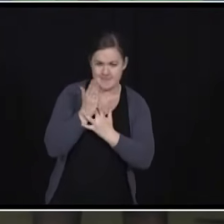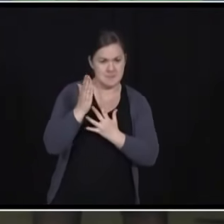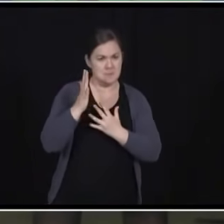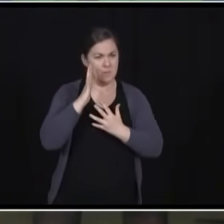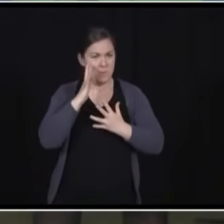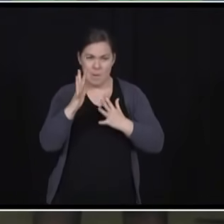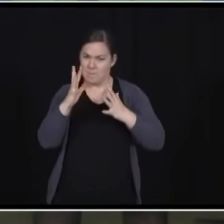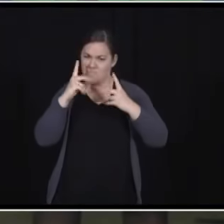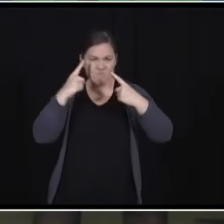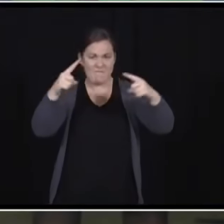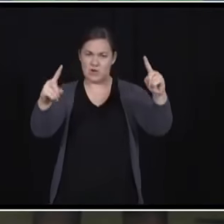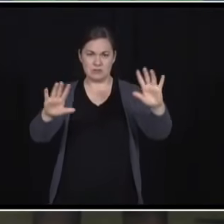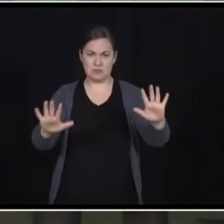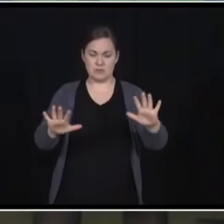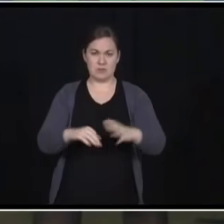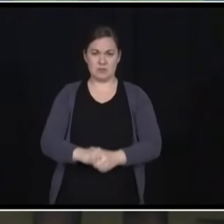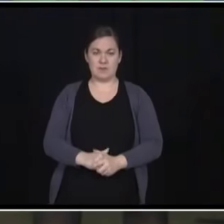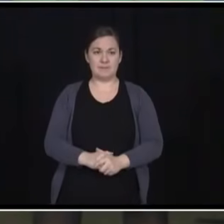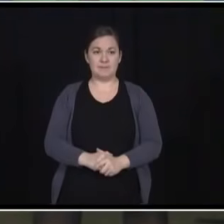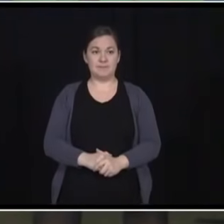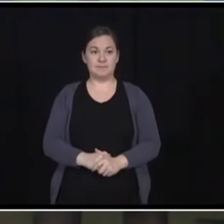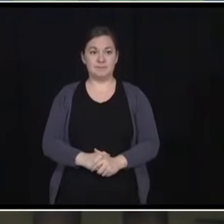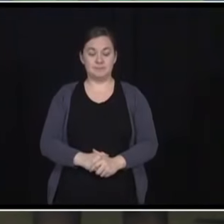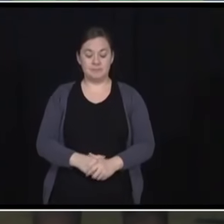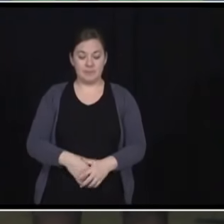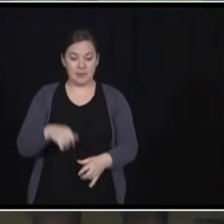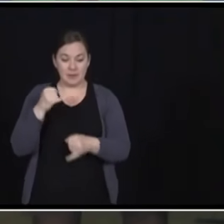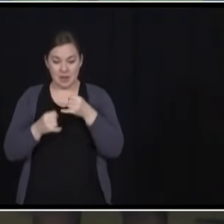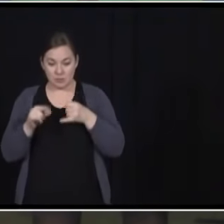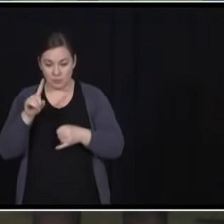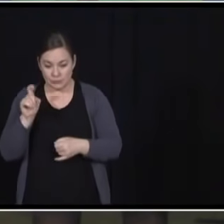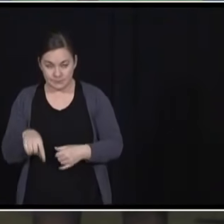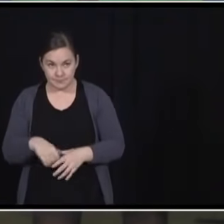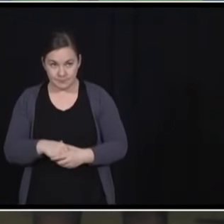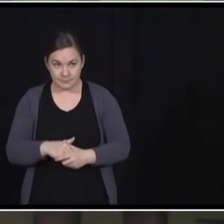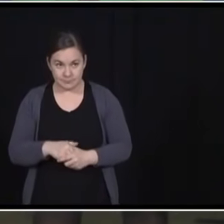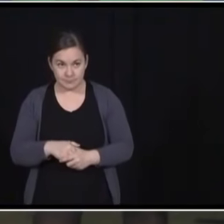and he is incredible and we have always stood shoulder to shoulder with him along with